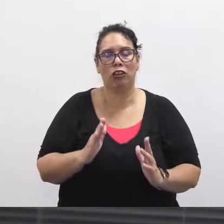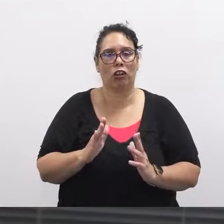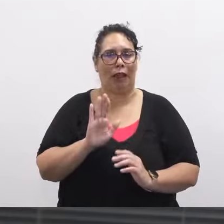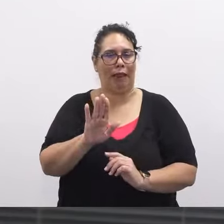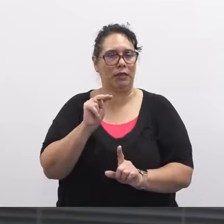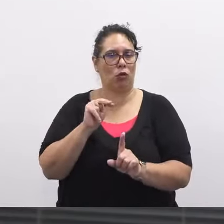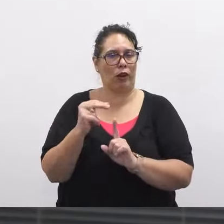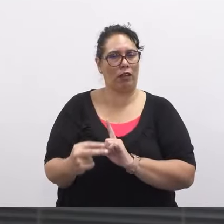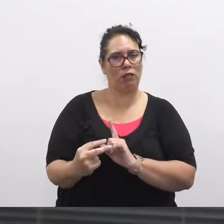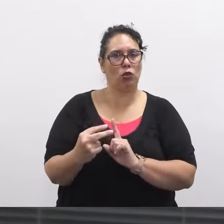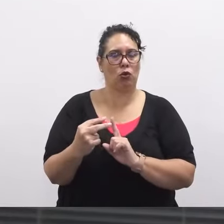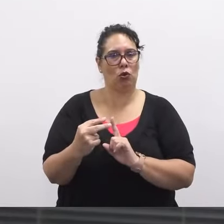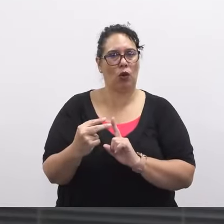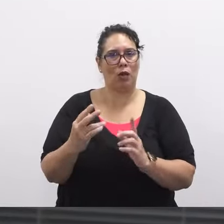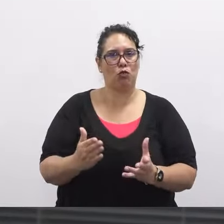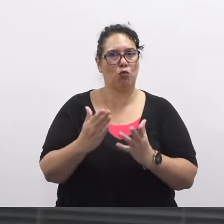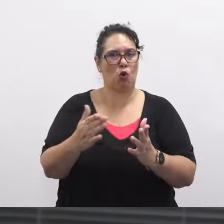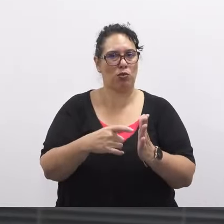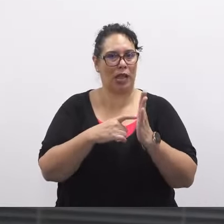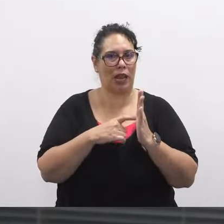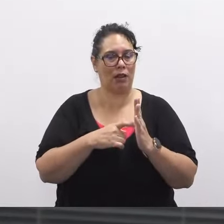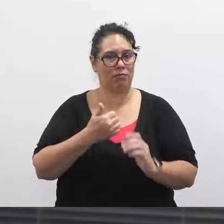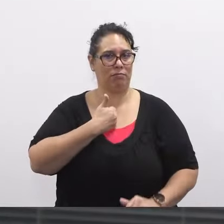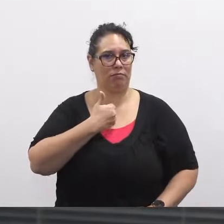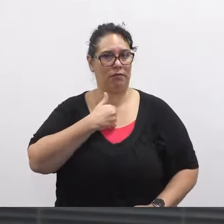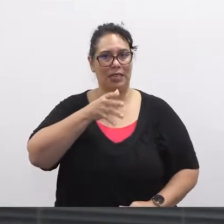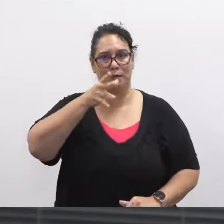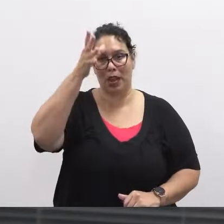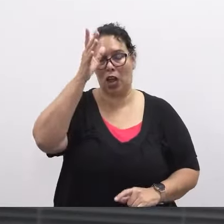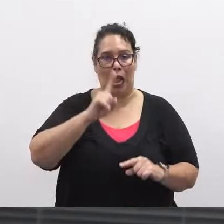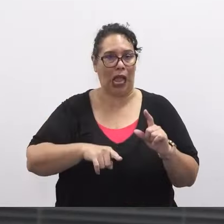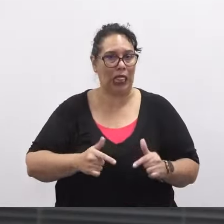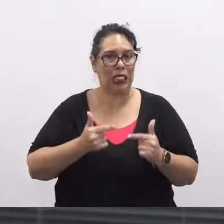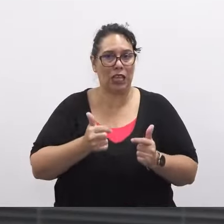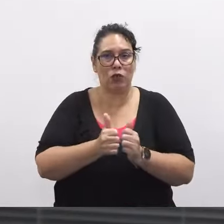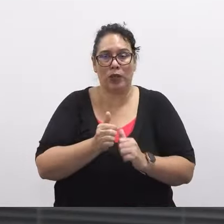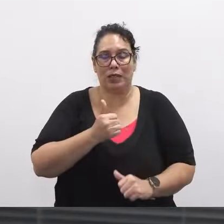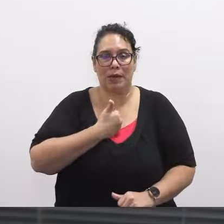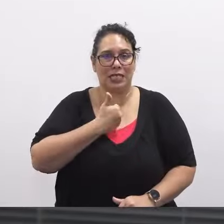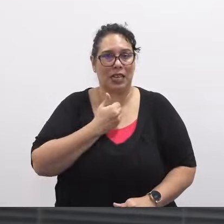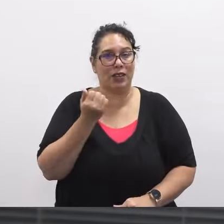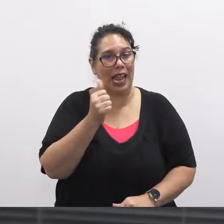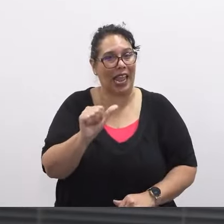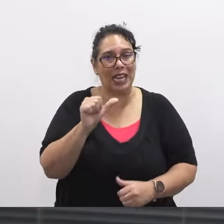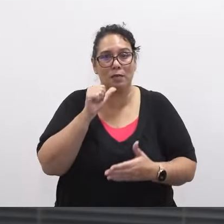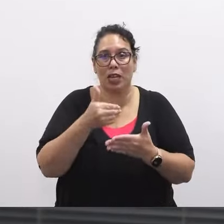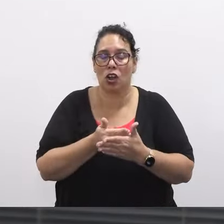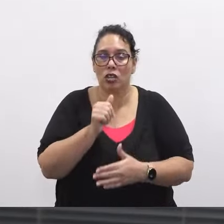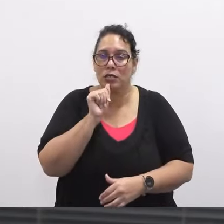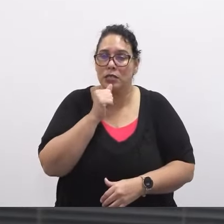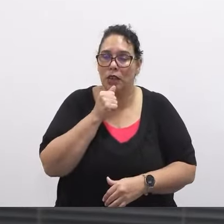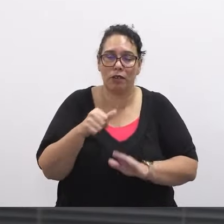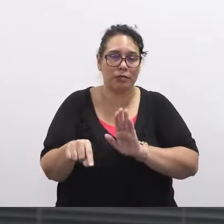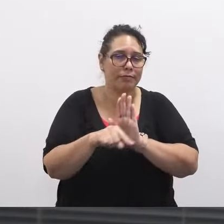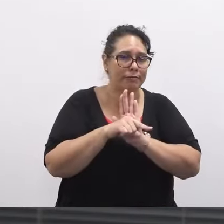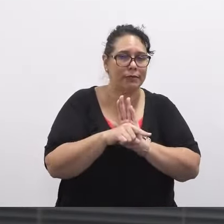and proposed mandates. As a parent, I couldn't live with myself if any of my daughters suffered an adverse vaccine reaction